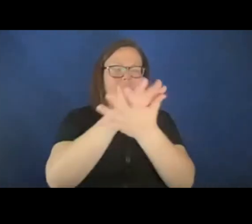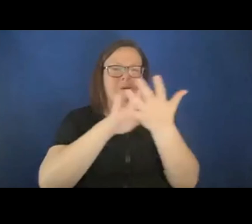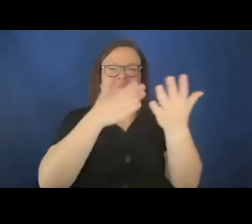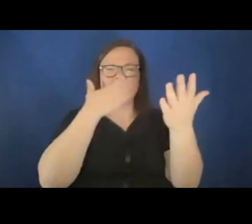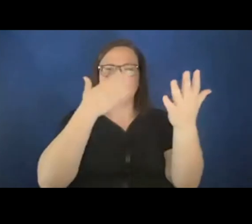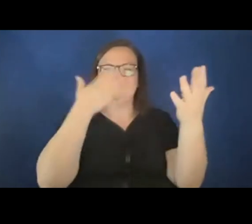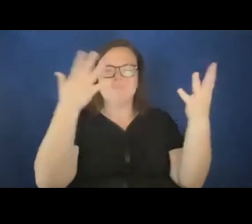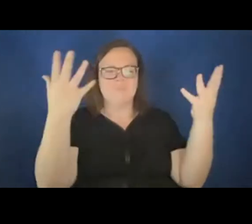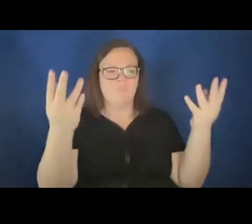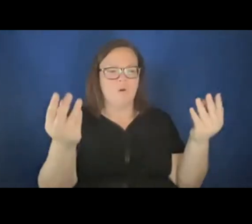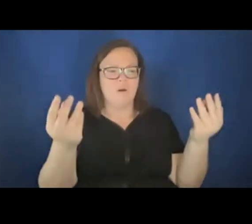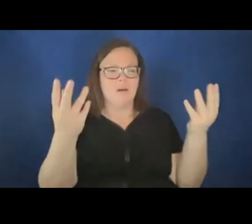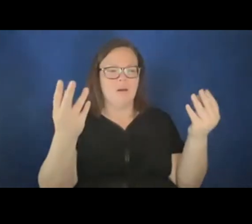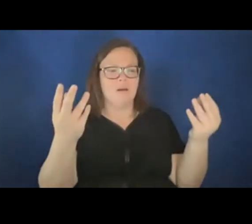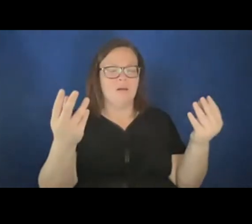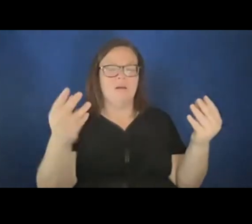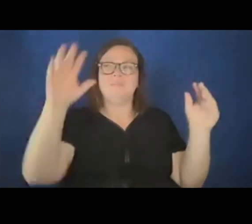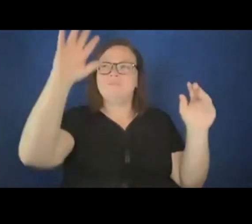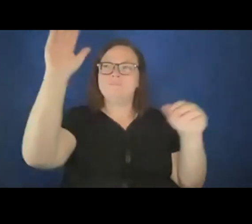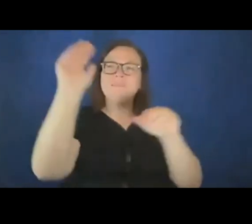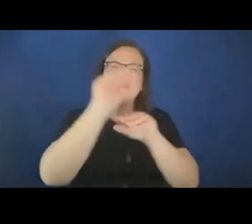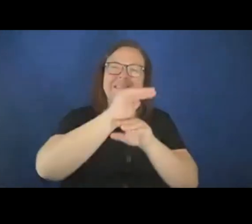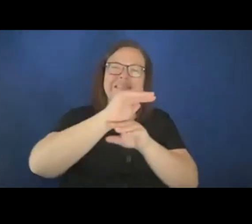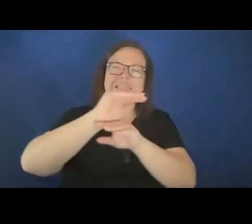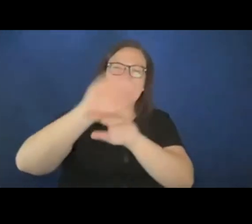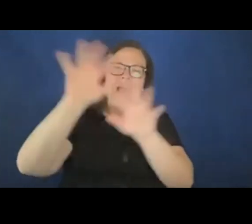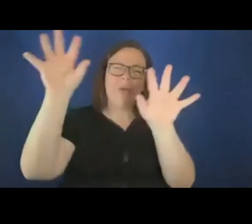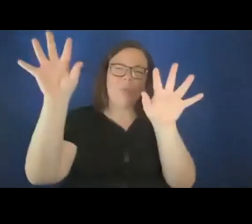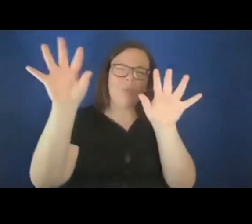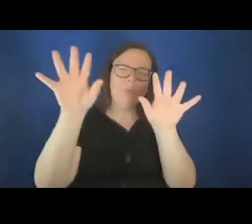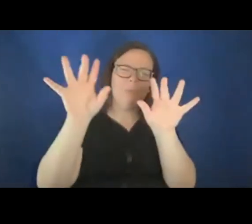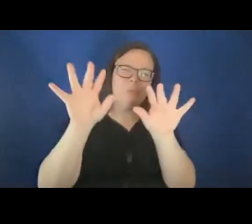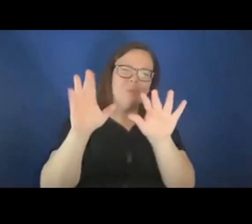blue-lit night